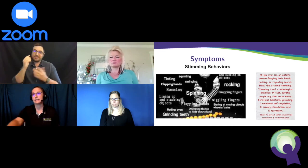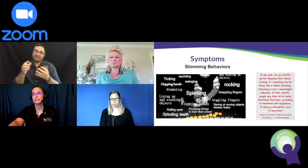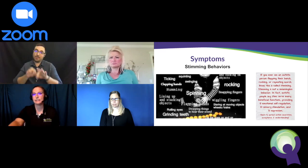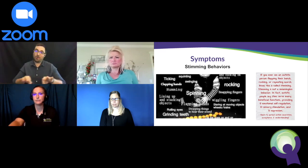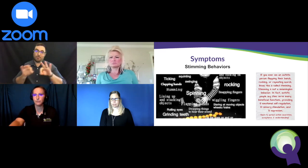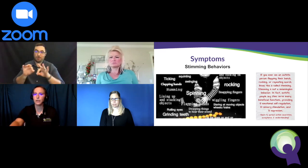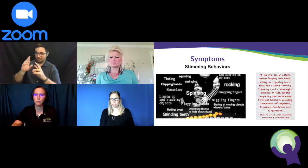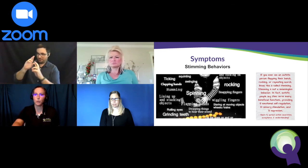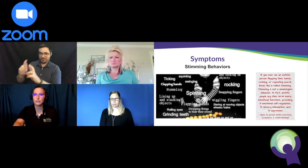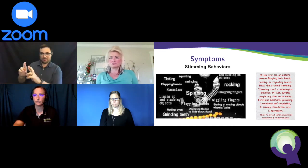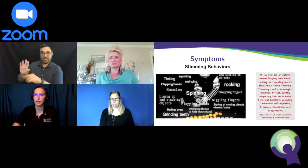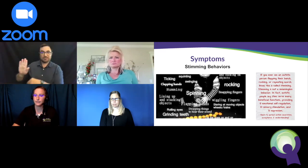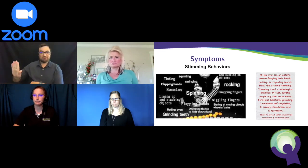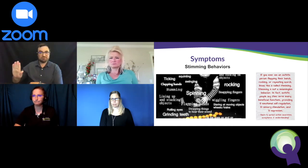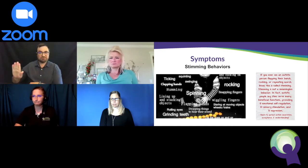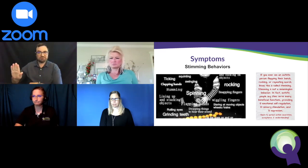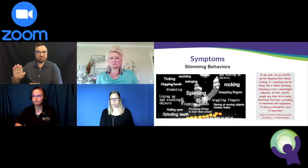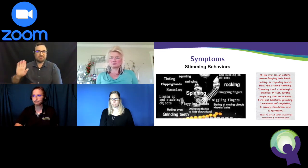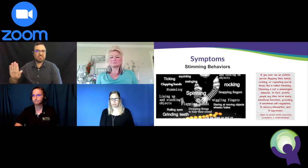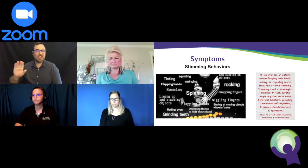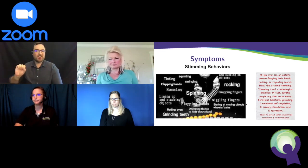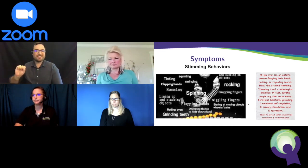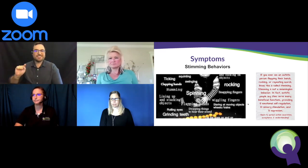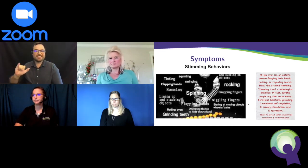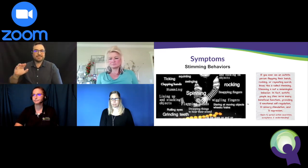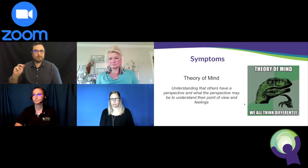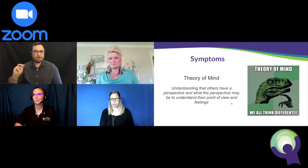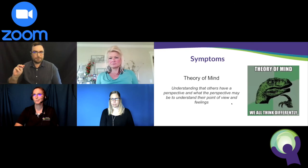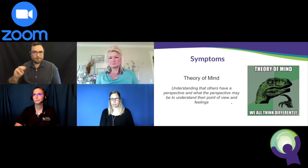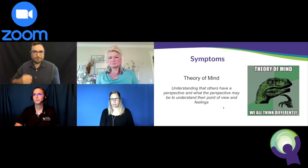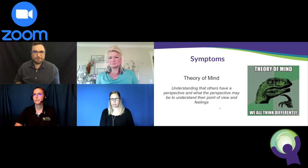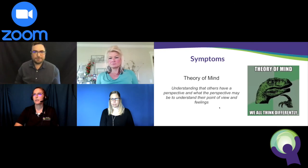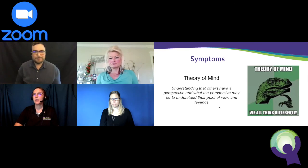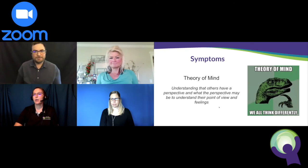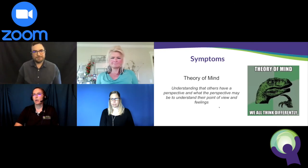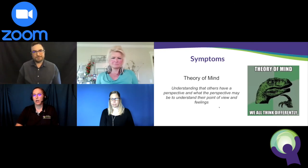it's very important in their lives.